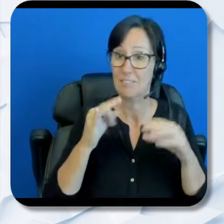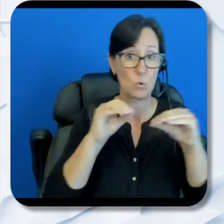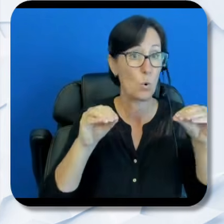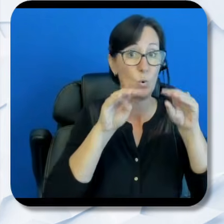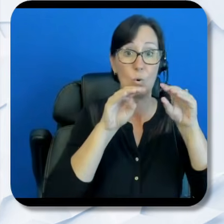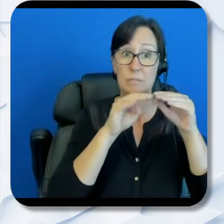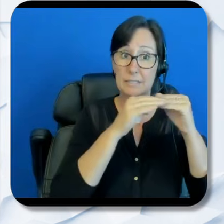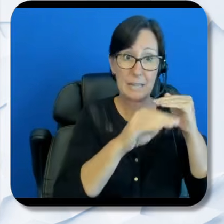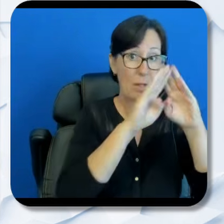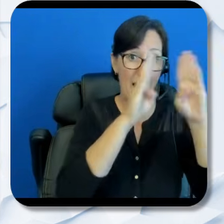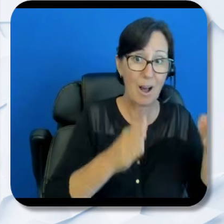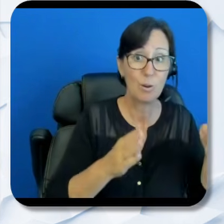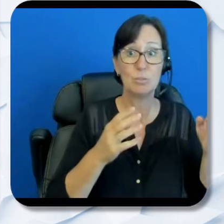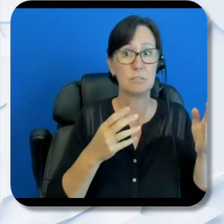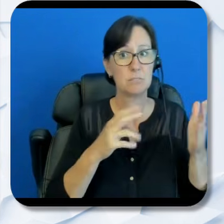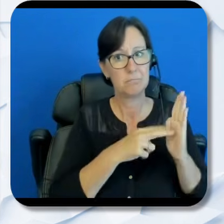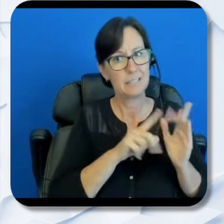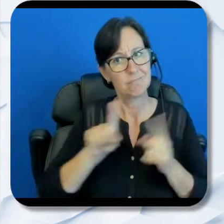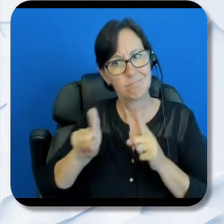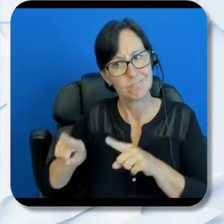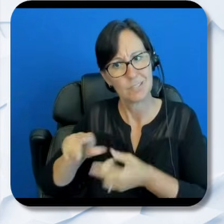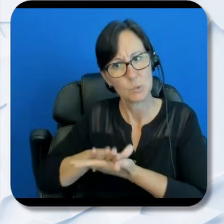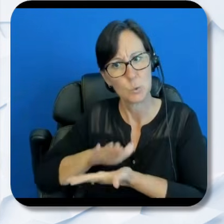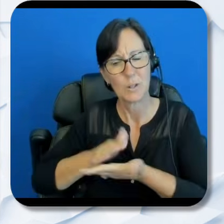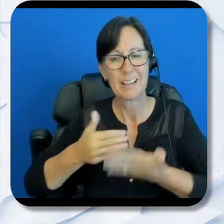many of these youth continue to go to school. In spite of their challenges, they find a way